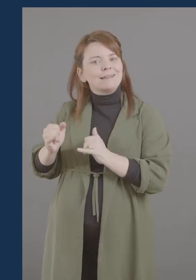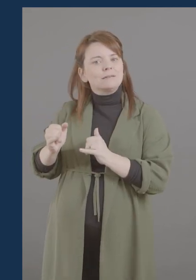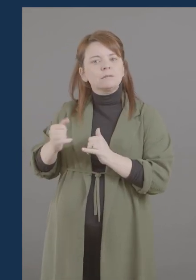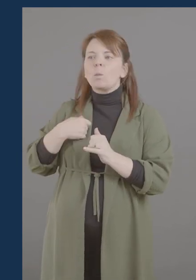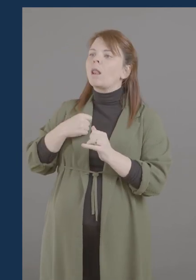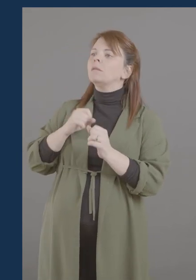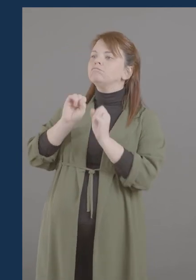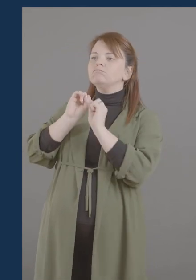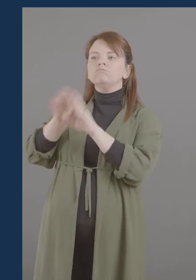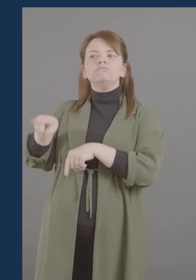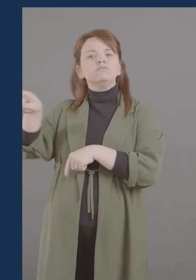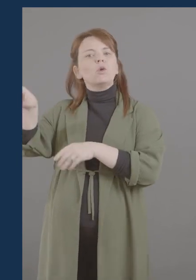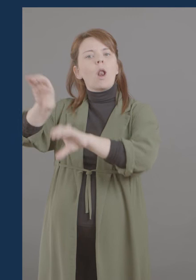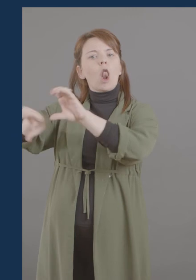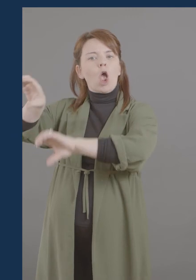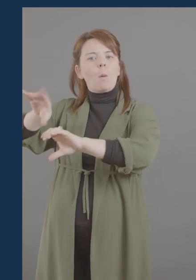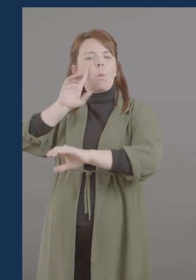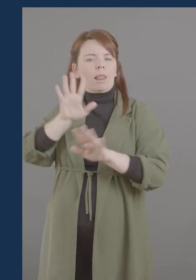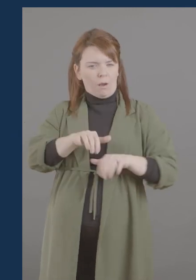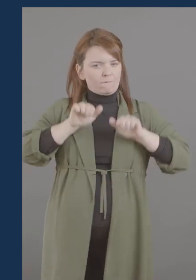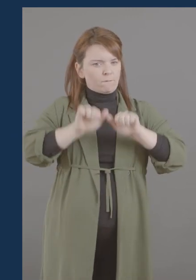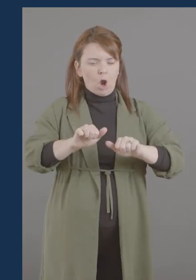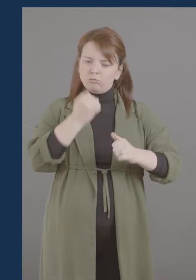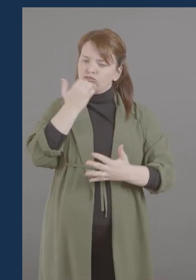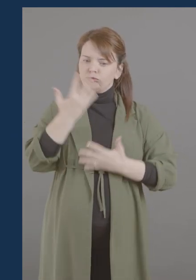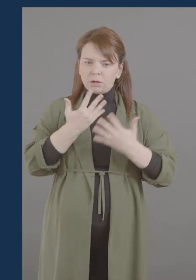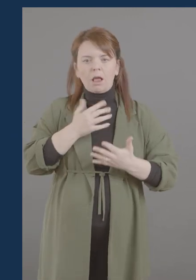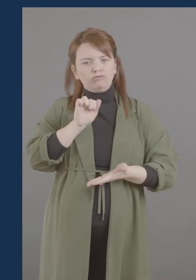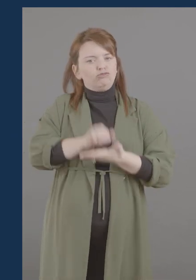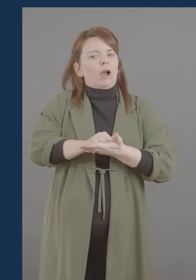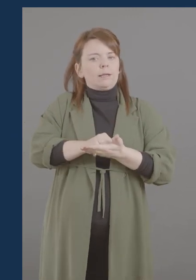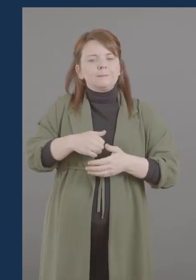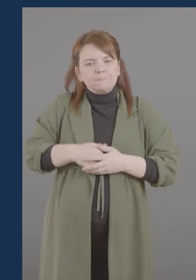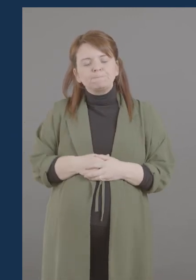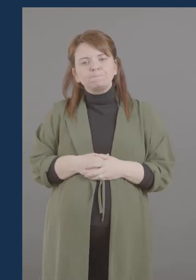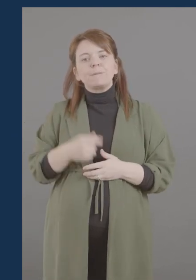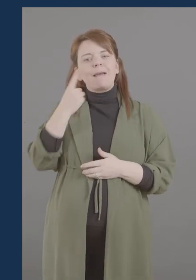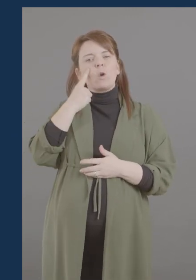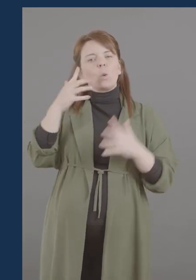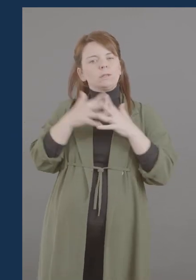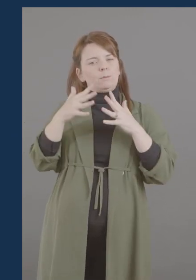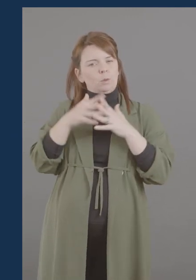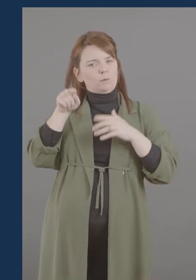to a lab to confirm your result). Continue to self-isolate until you get the result